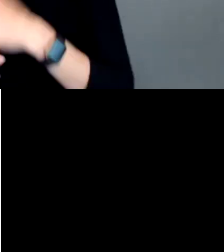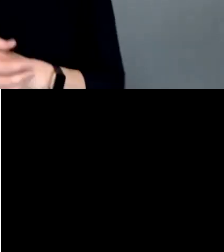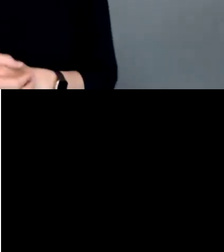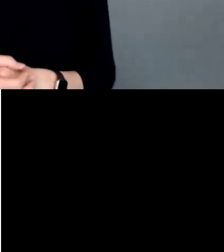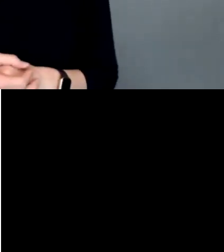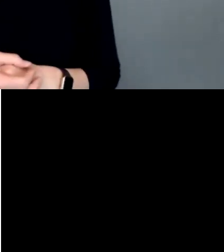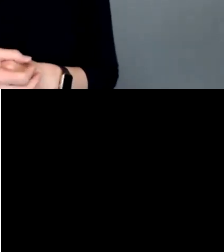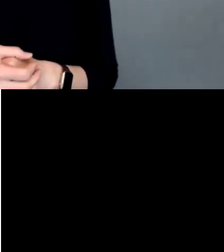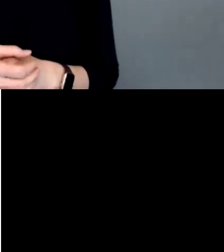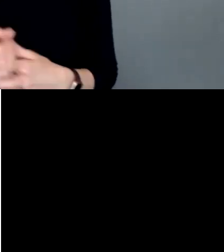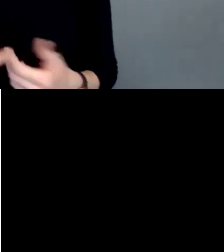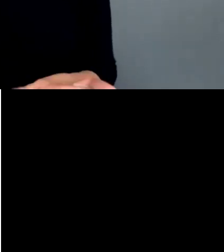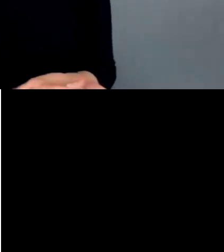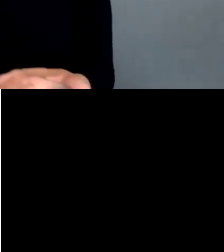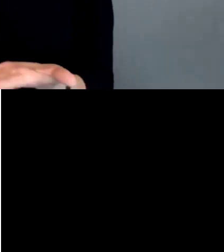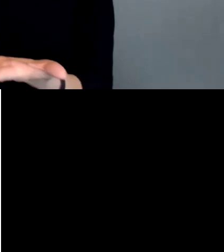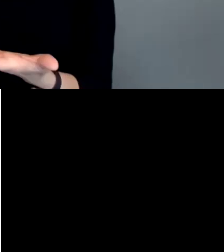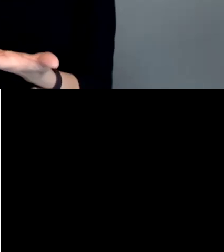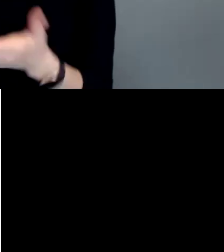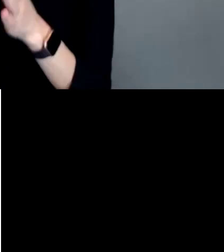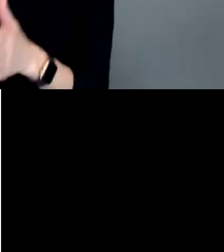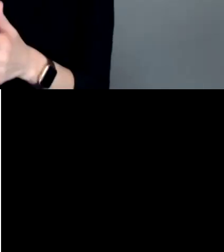they prefer engineering or programming jobs, that's